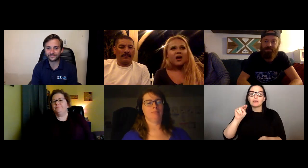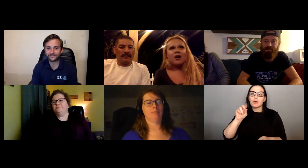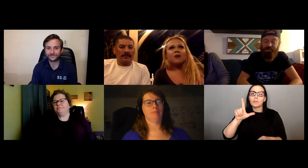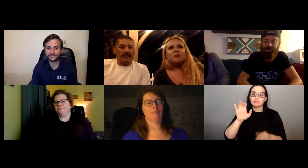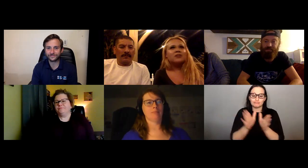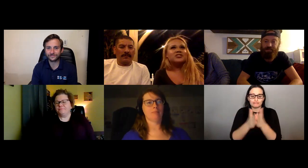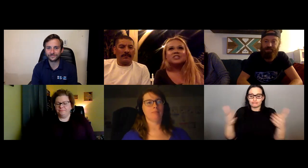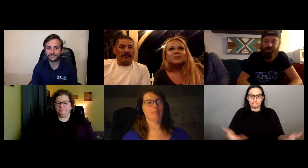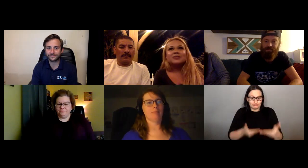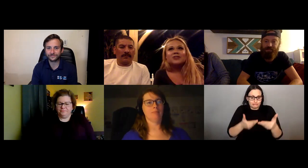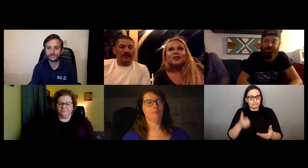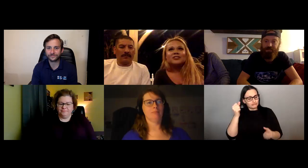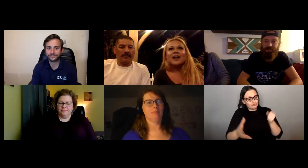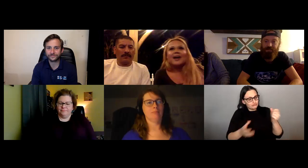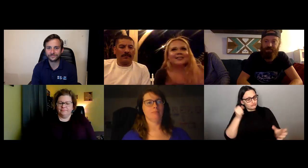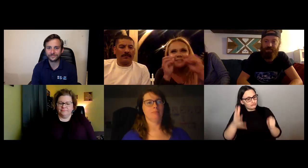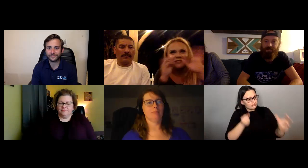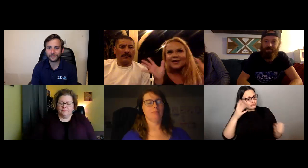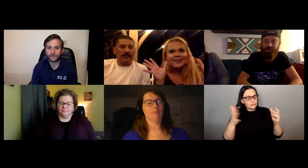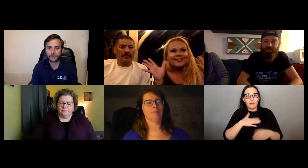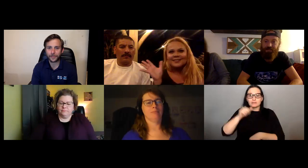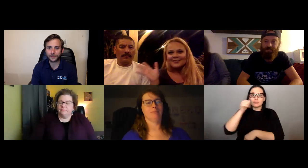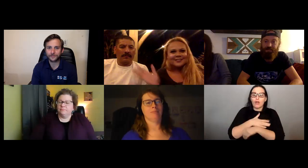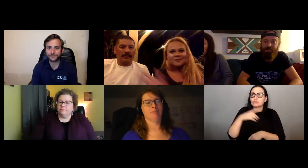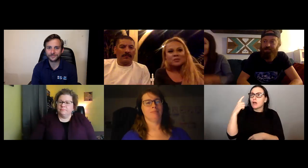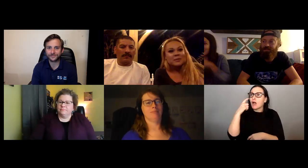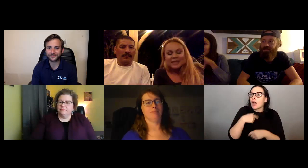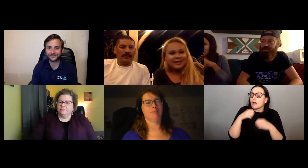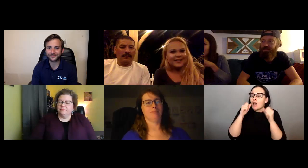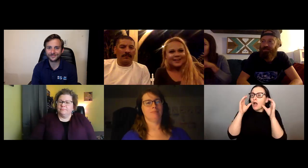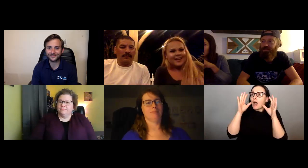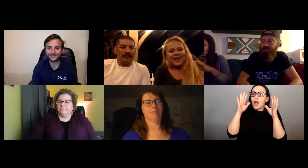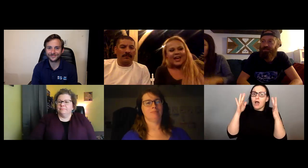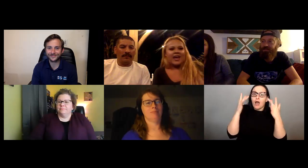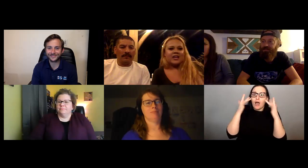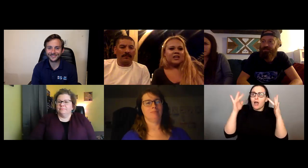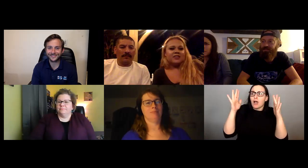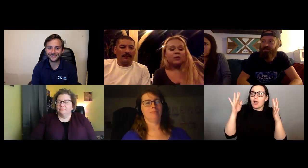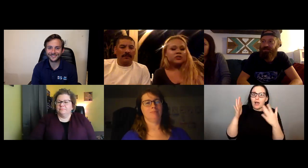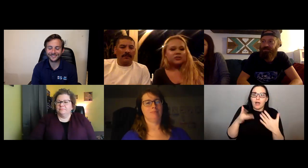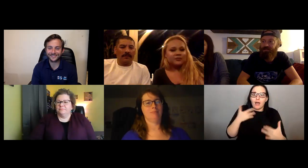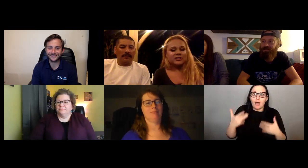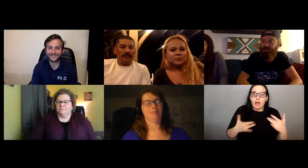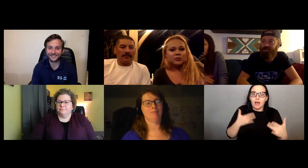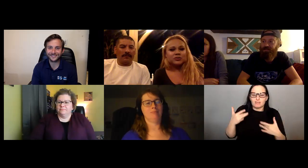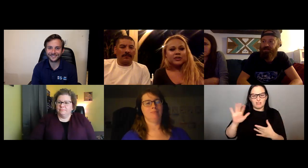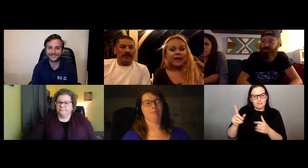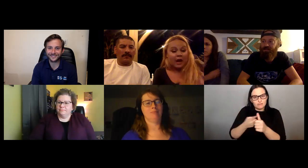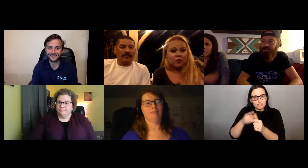um i could just see my daughter's eyes like beaming and that was her first exposure